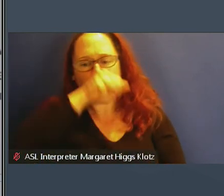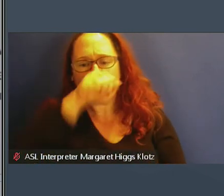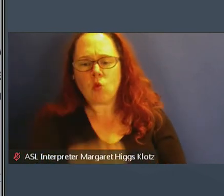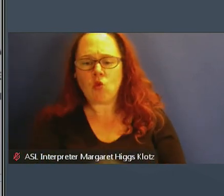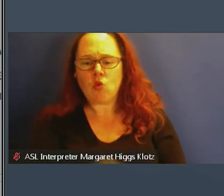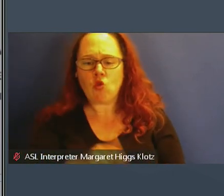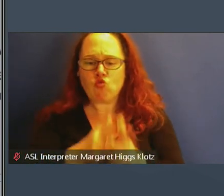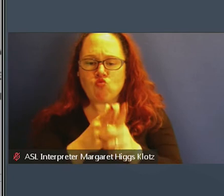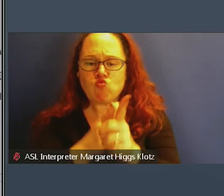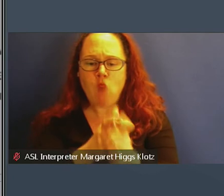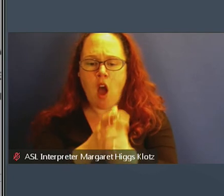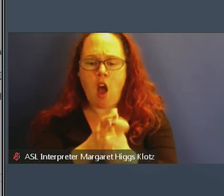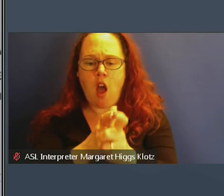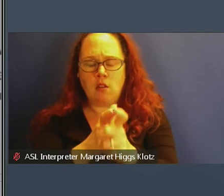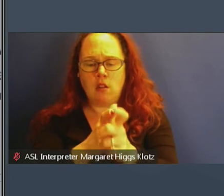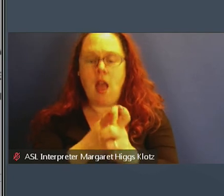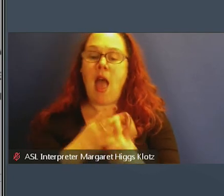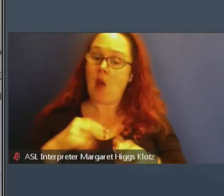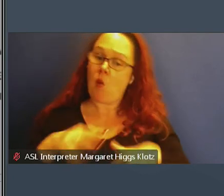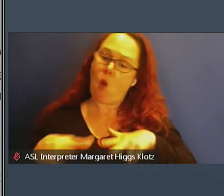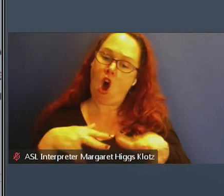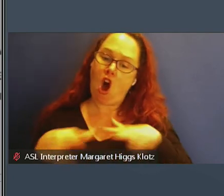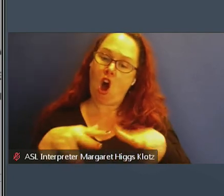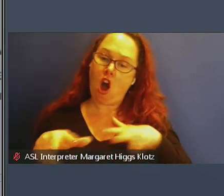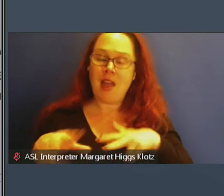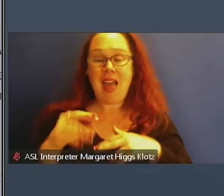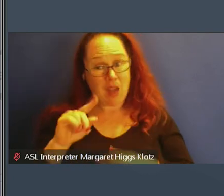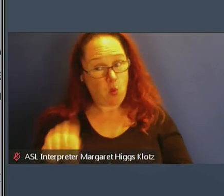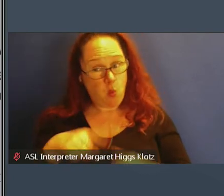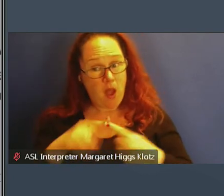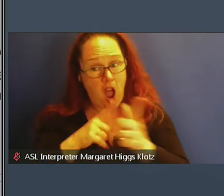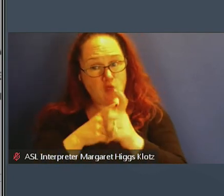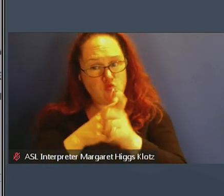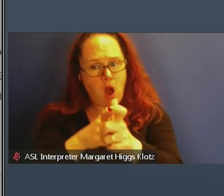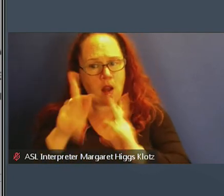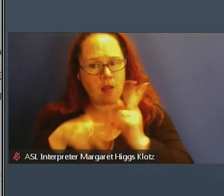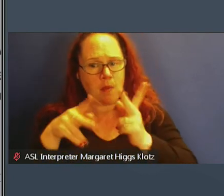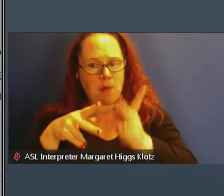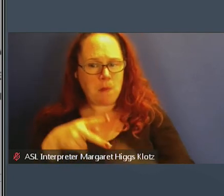And when I'm running and walking, I'm getting catcalled and followed and that's uncomfortable for us.